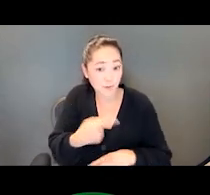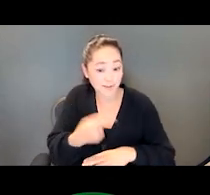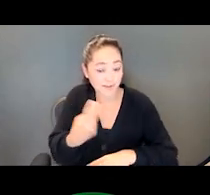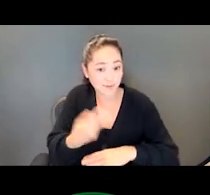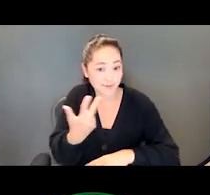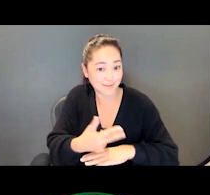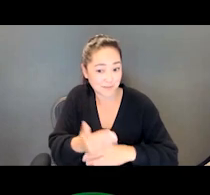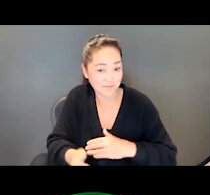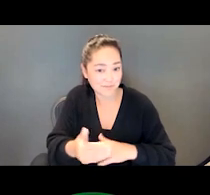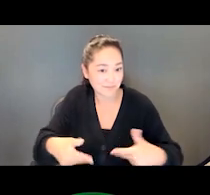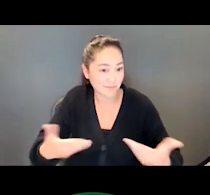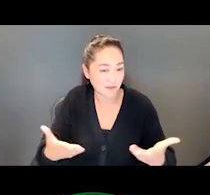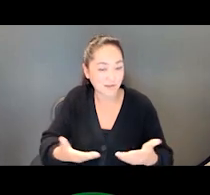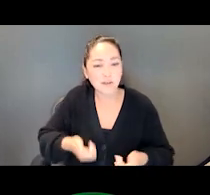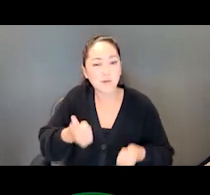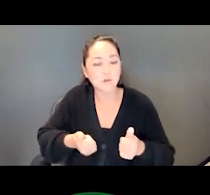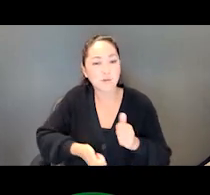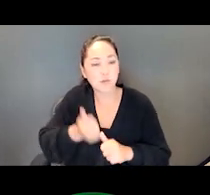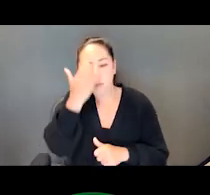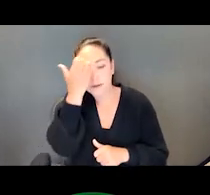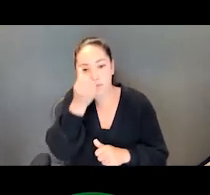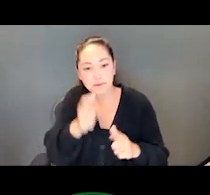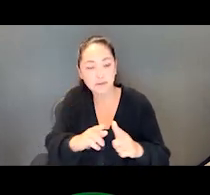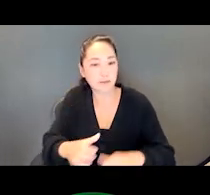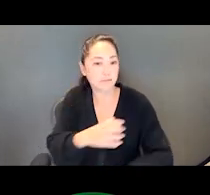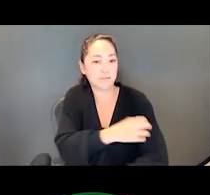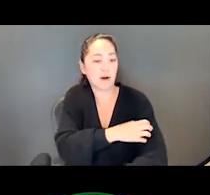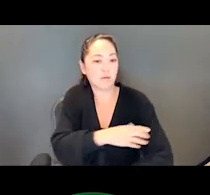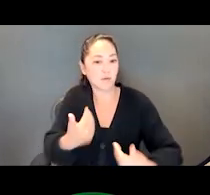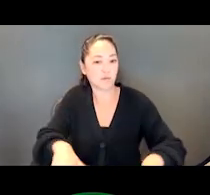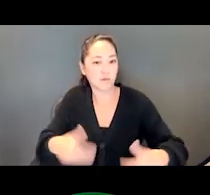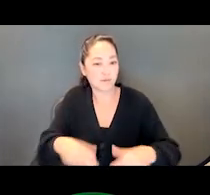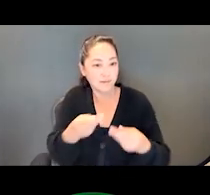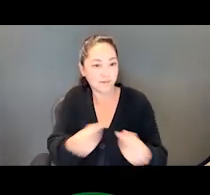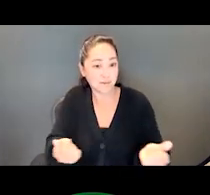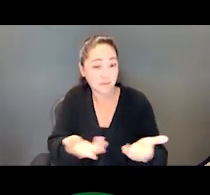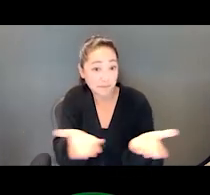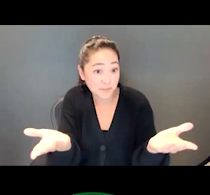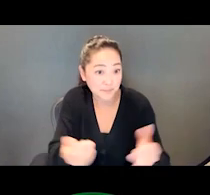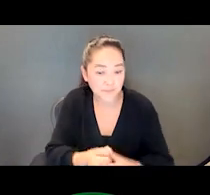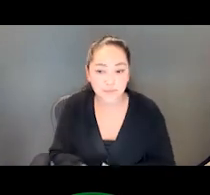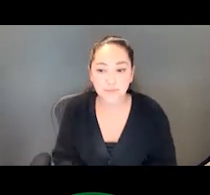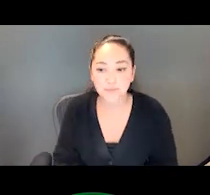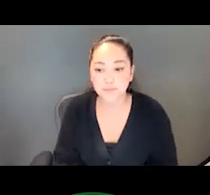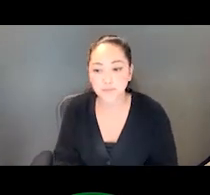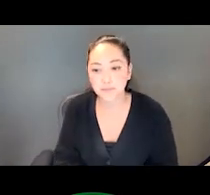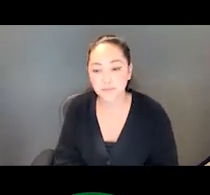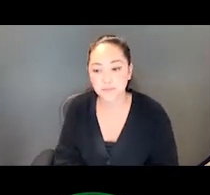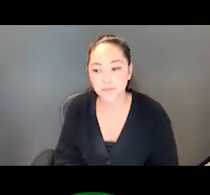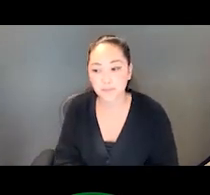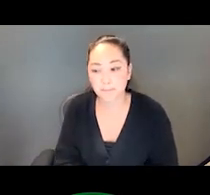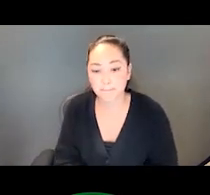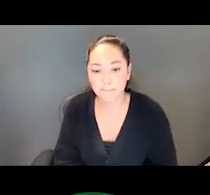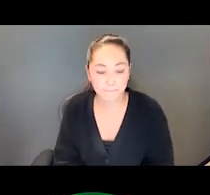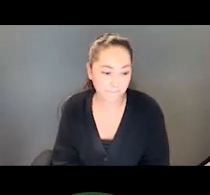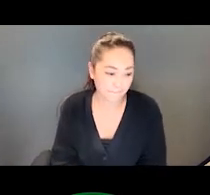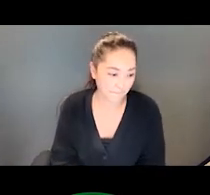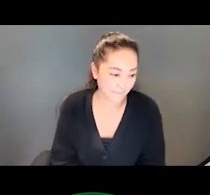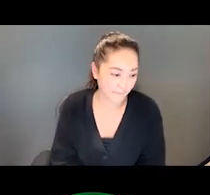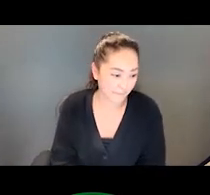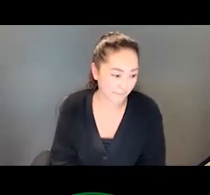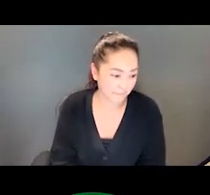Well, I'm happy to jump in. I will open as saying I am a middle-aged white female.